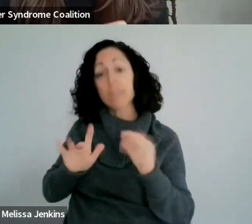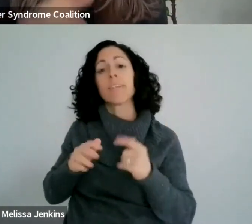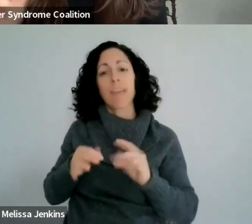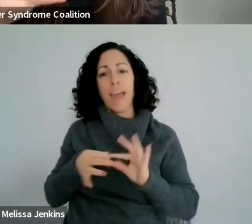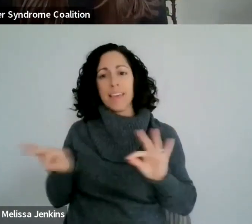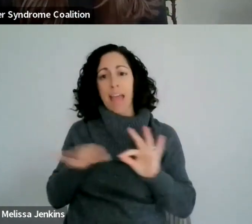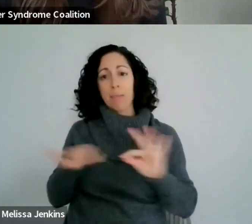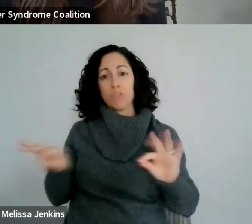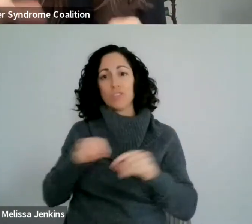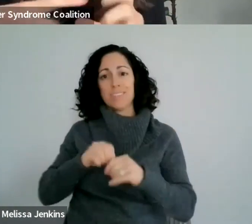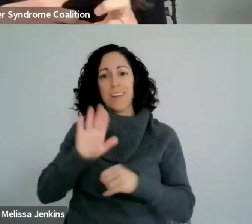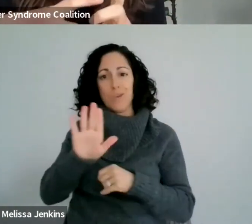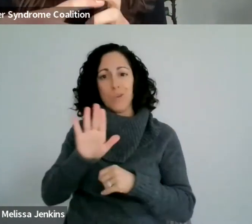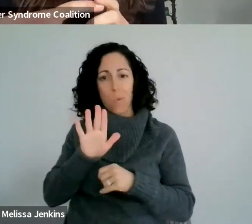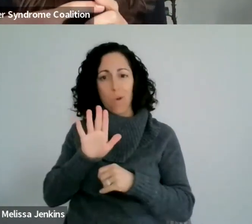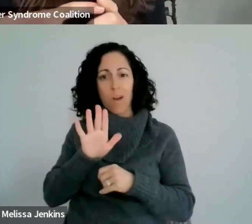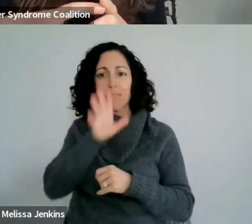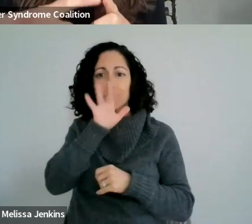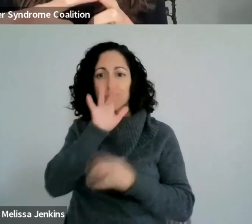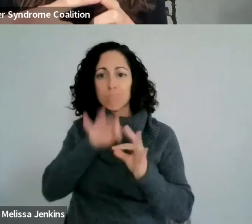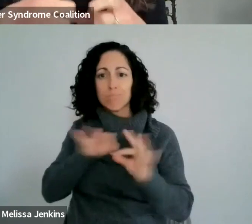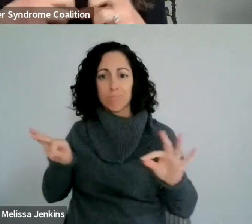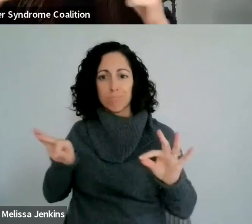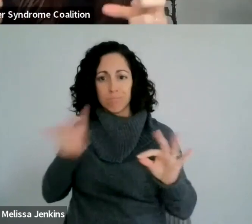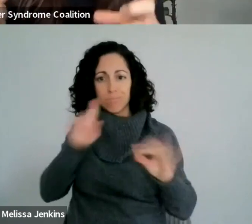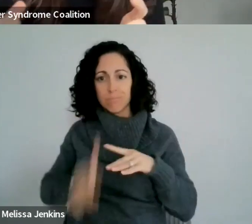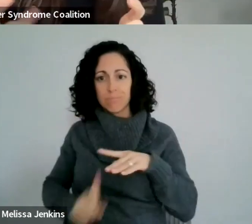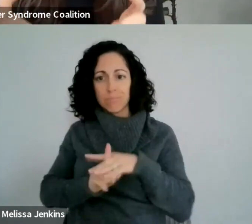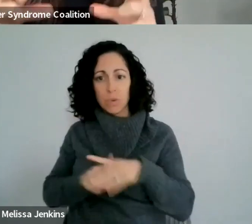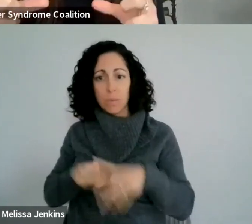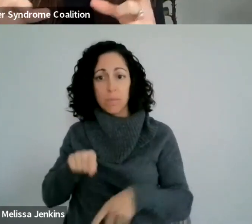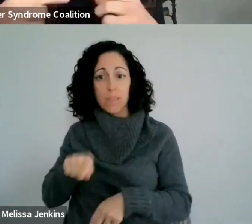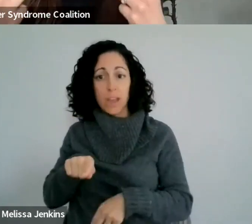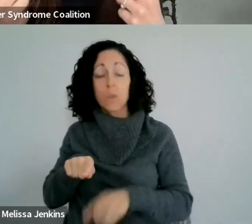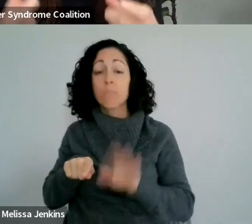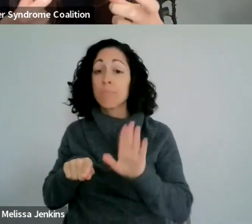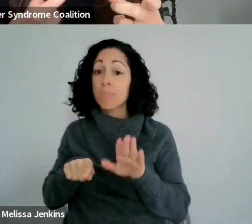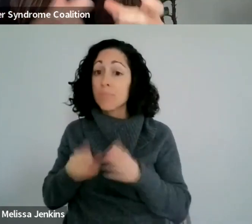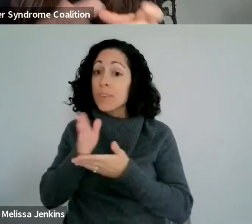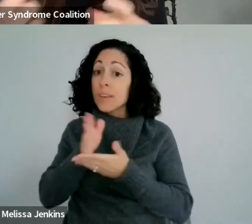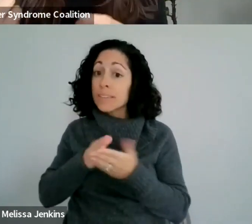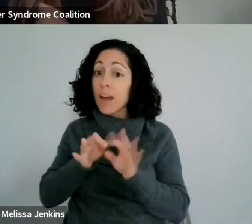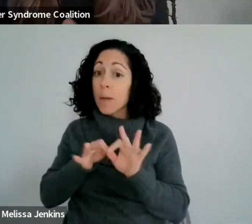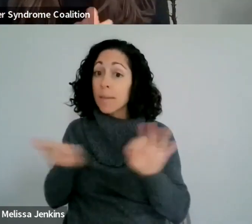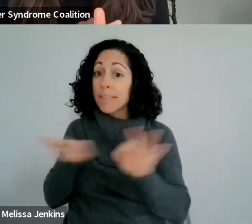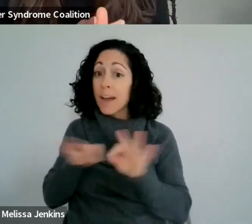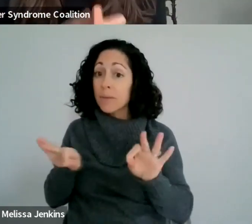You can also, there are options for some languages to listen to your language,